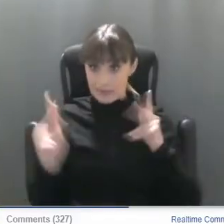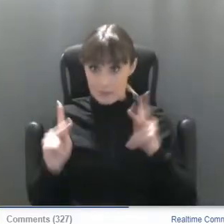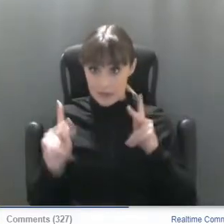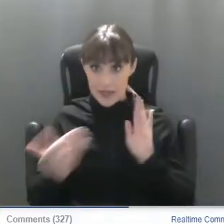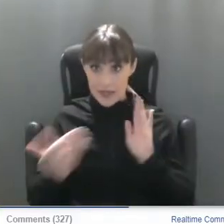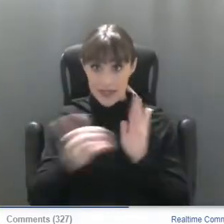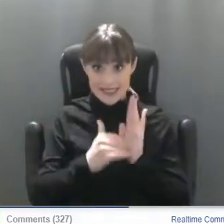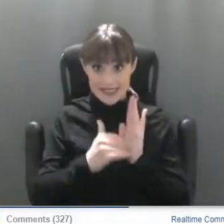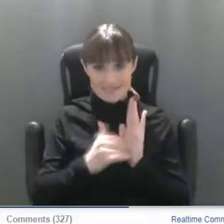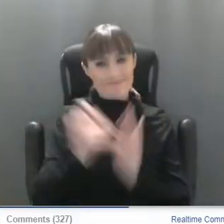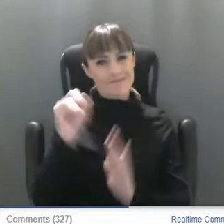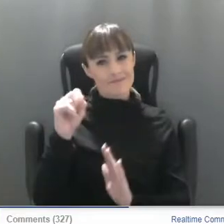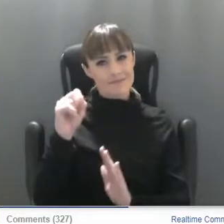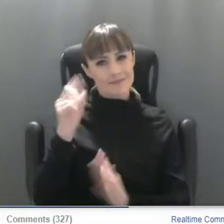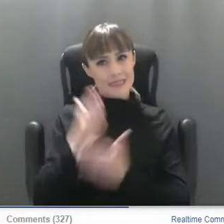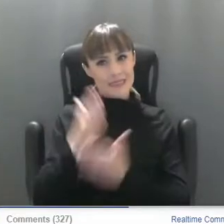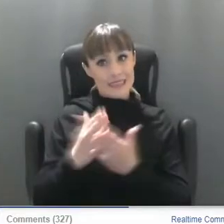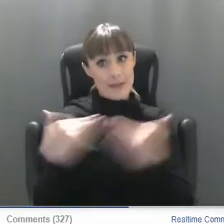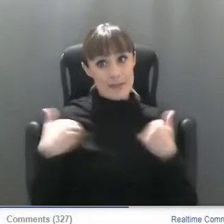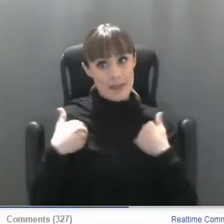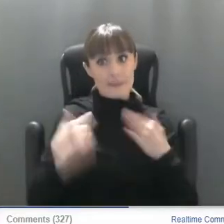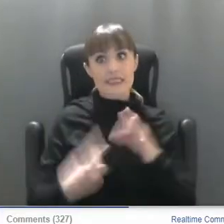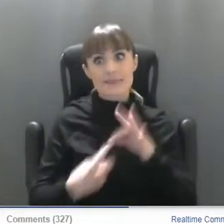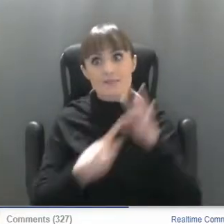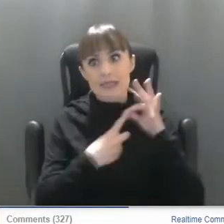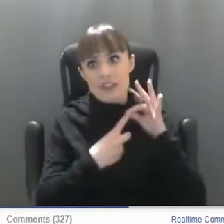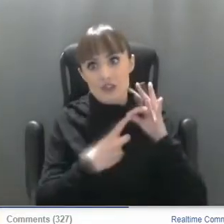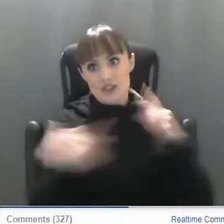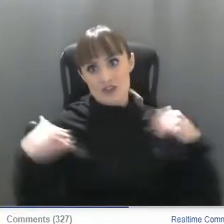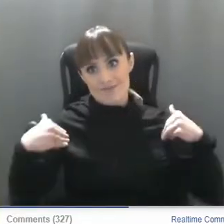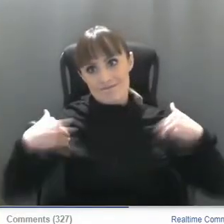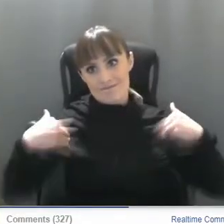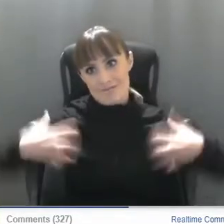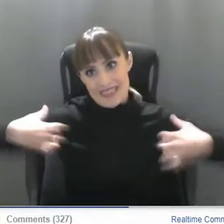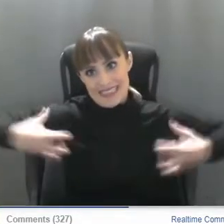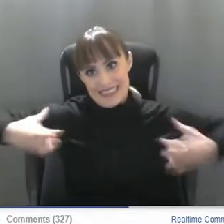for sure, are glad to have visitors back. Here's a prime example. You see Ebony